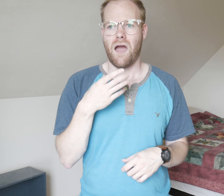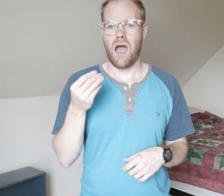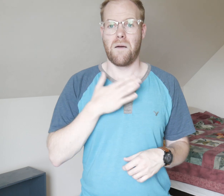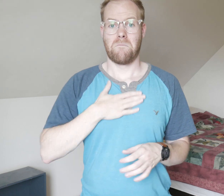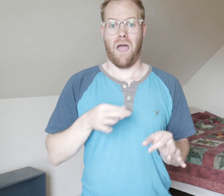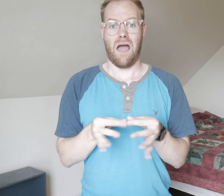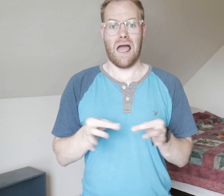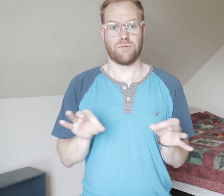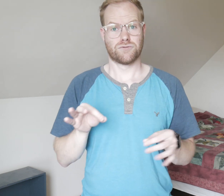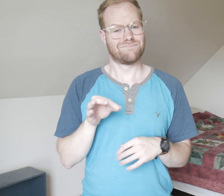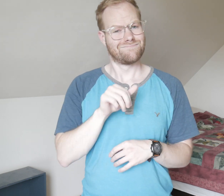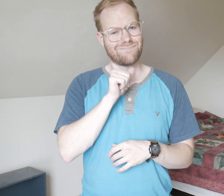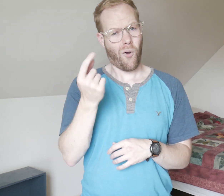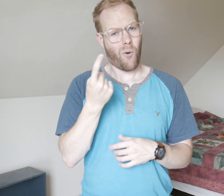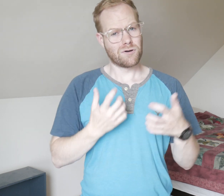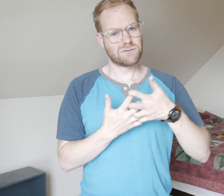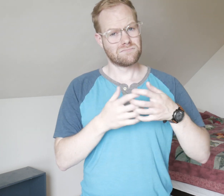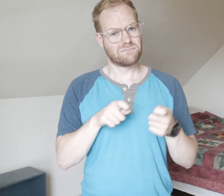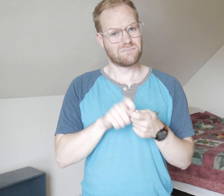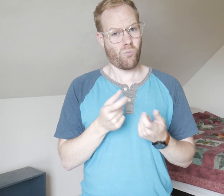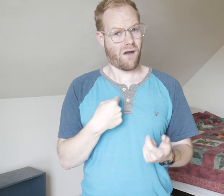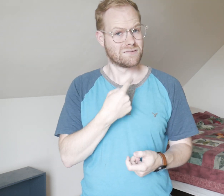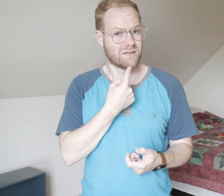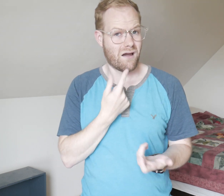And my captions don’t always exactly match what I say.